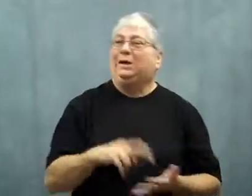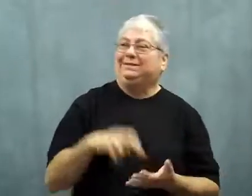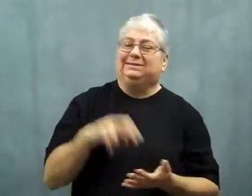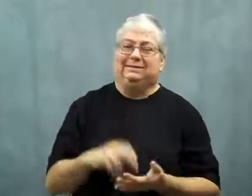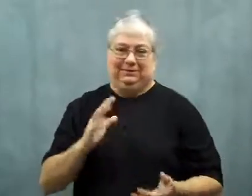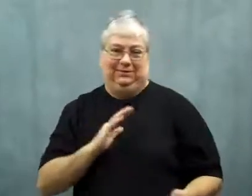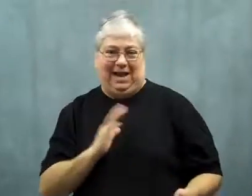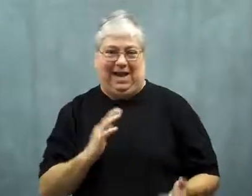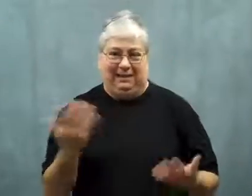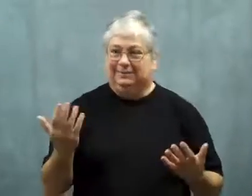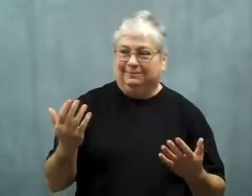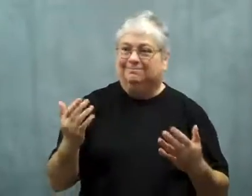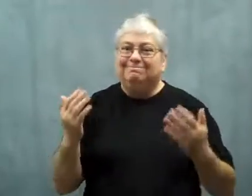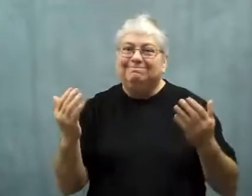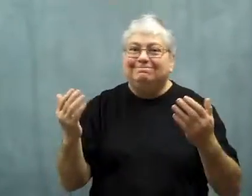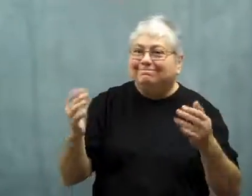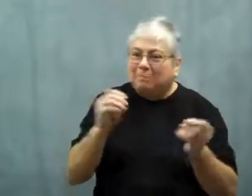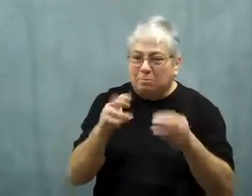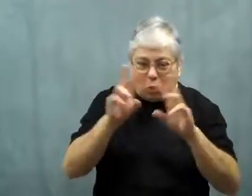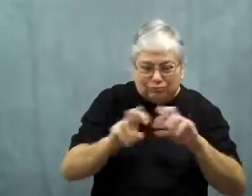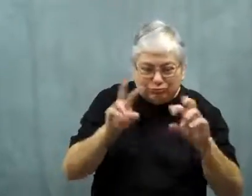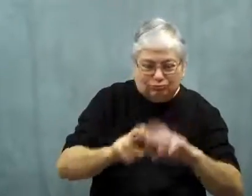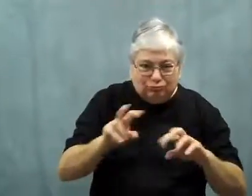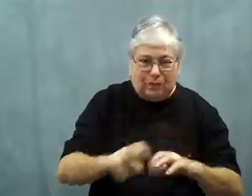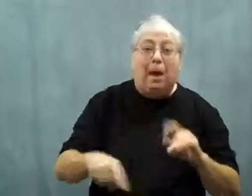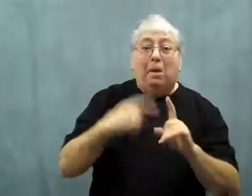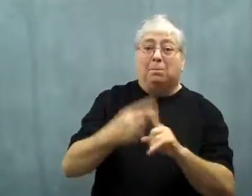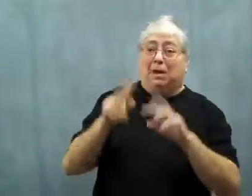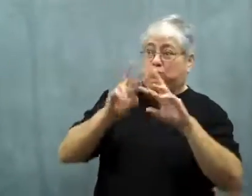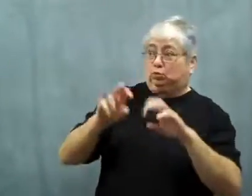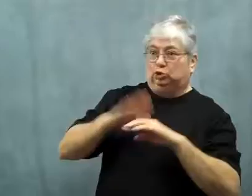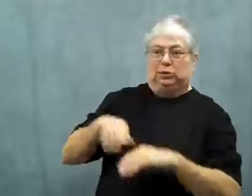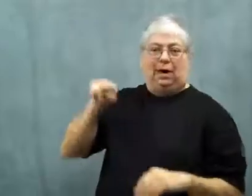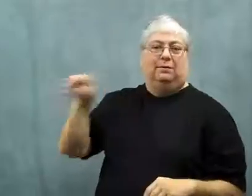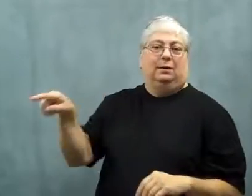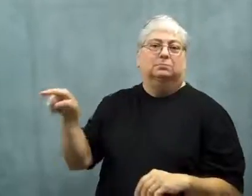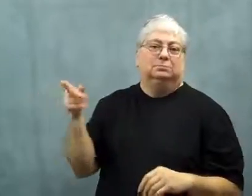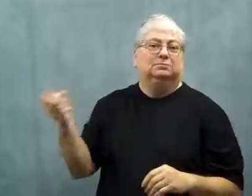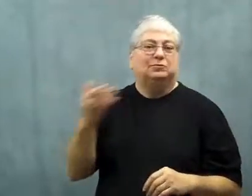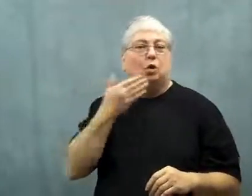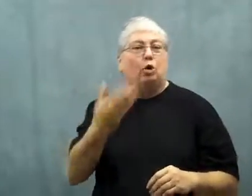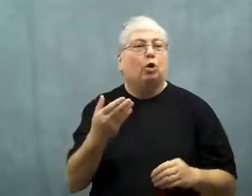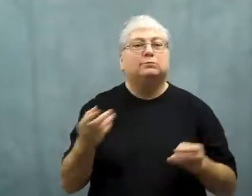She was happy to get the help.